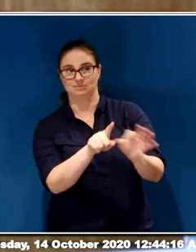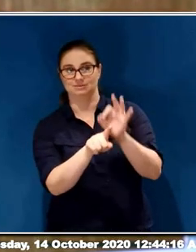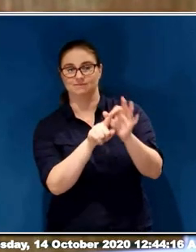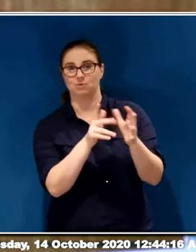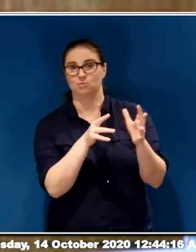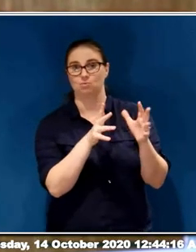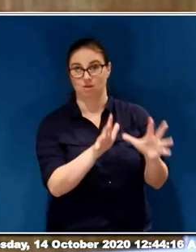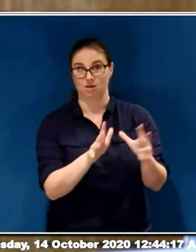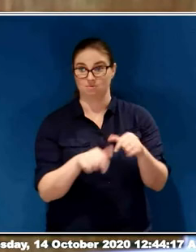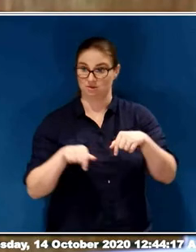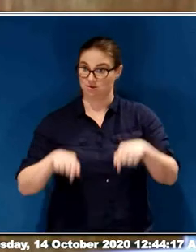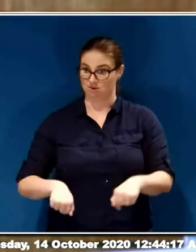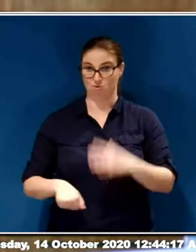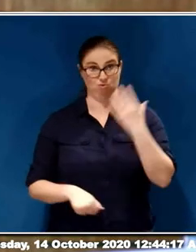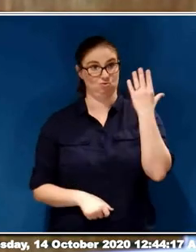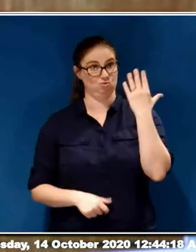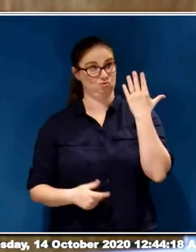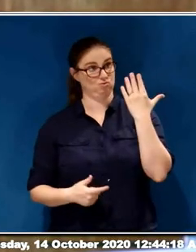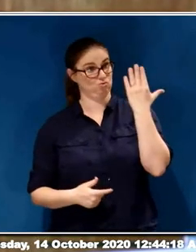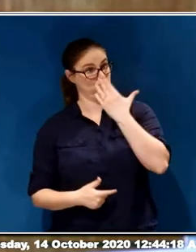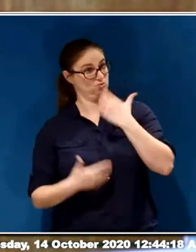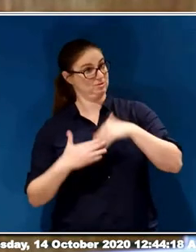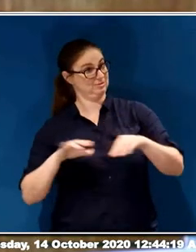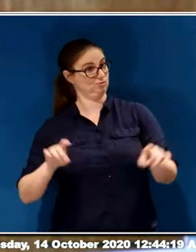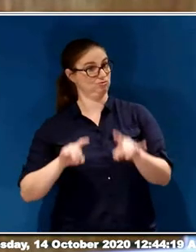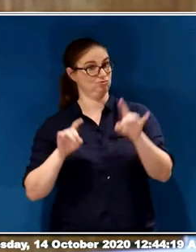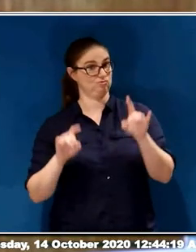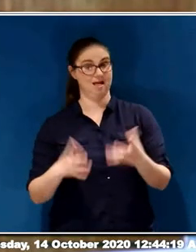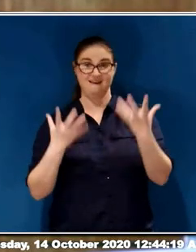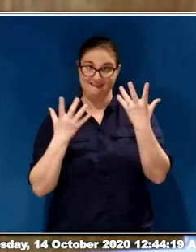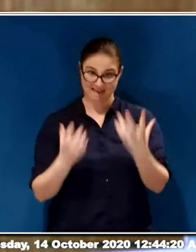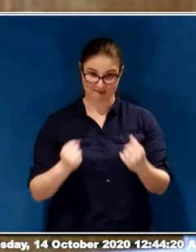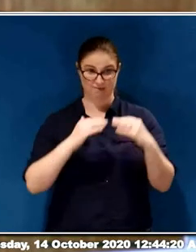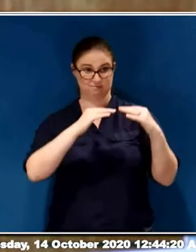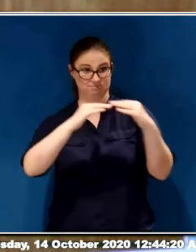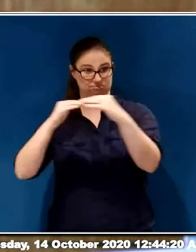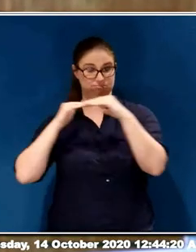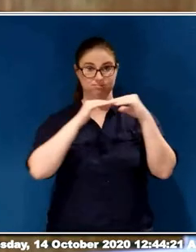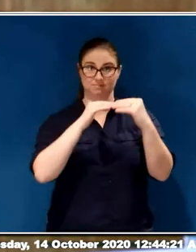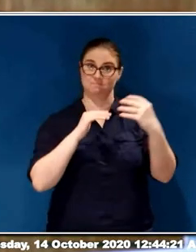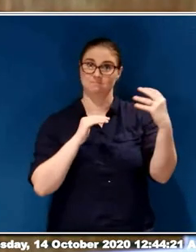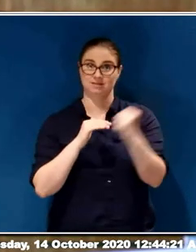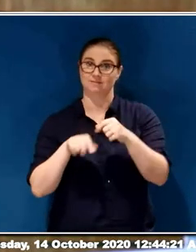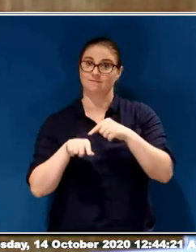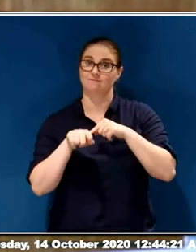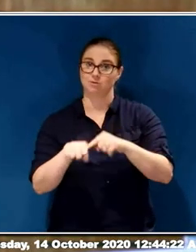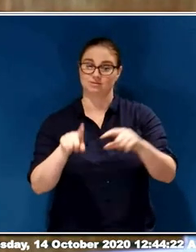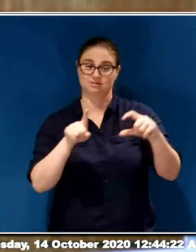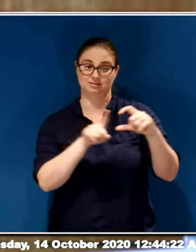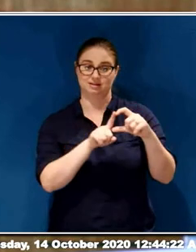Discrimination Act, and the Standards that have been passed pursuant to that